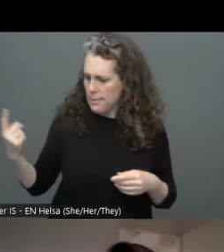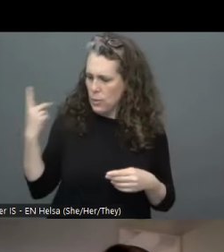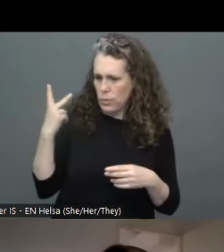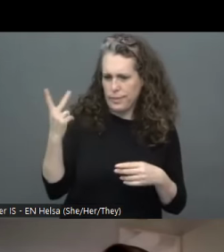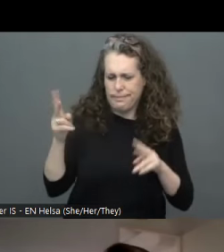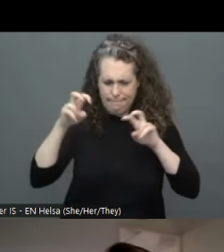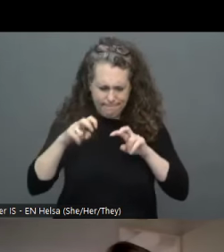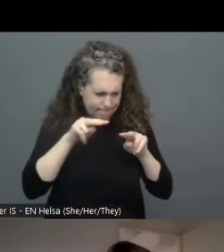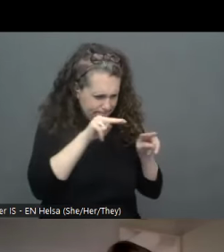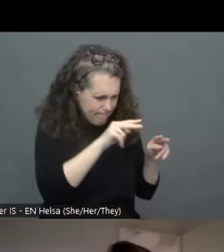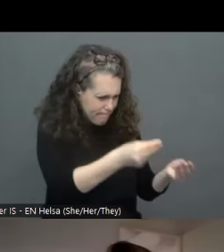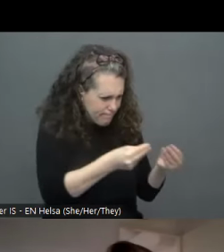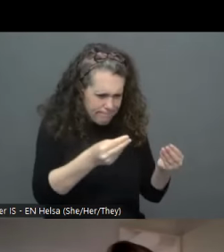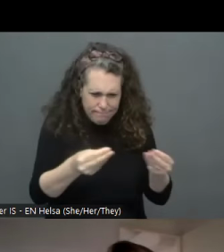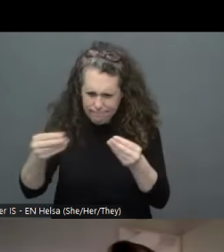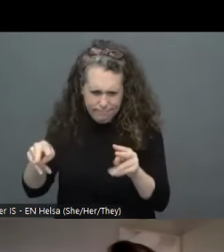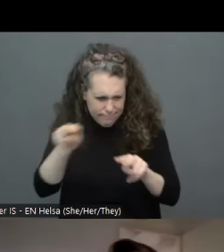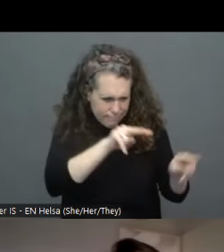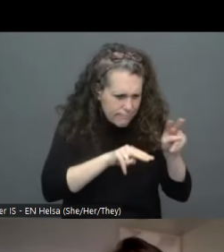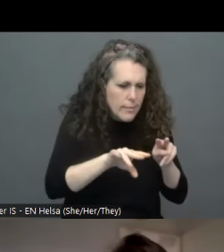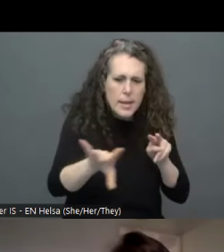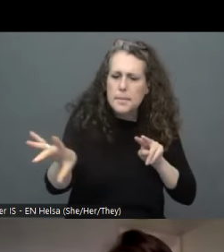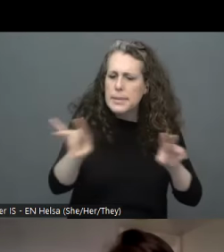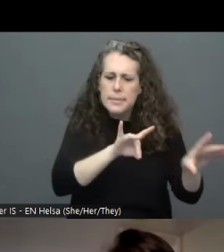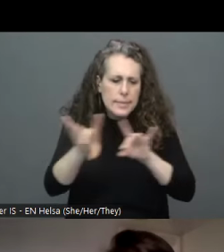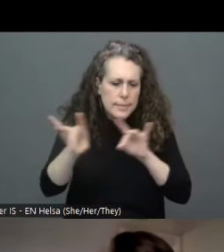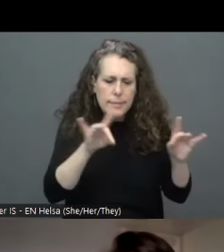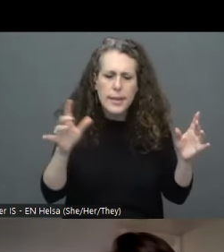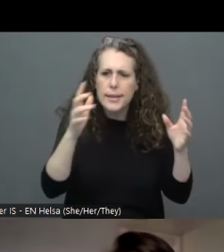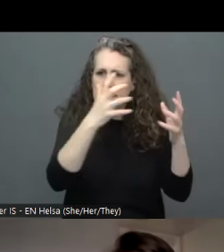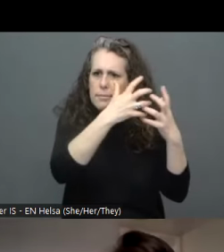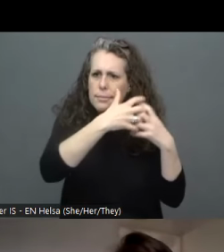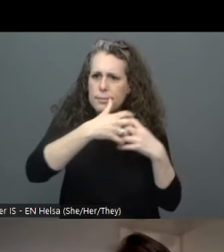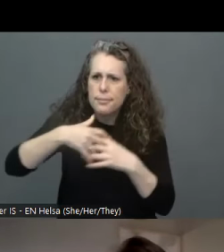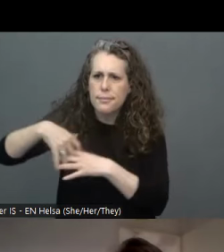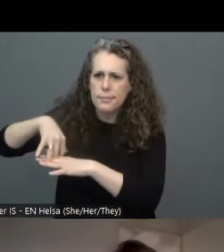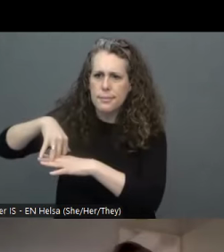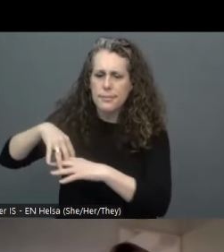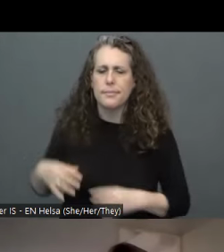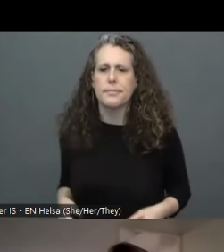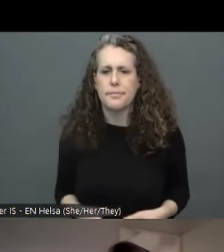avoid duplication and not reinvent the wheel but build on what we knew worked from experience.